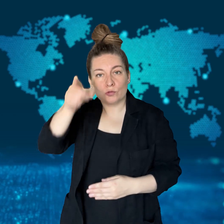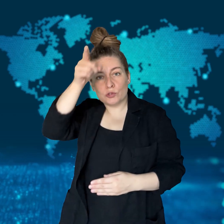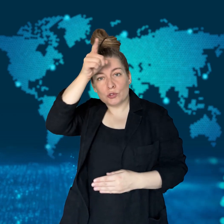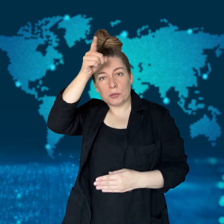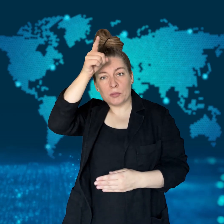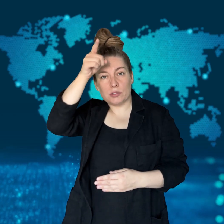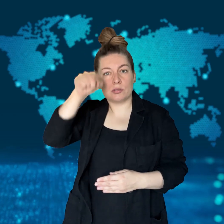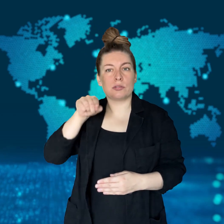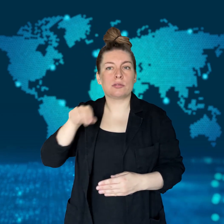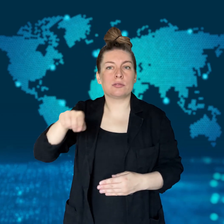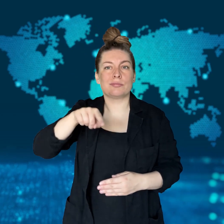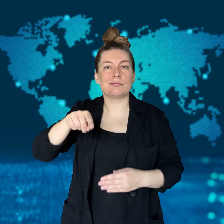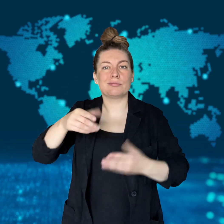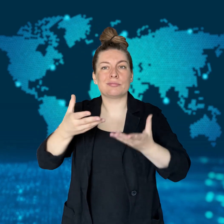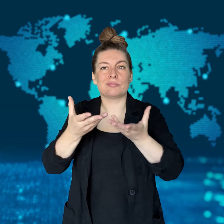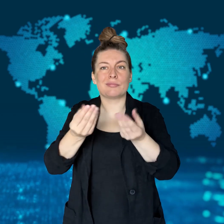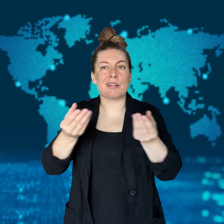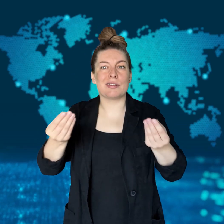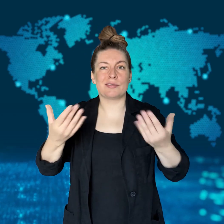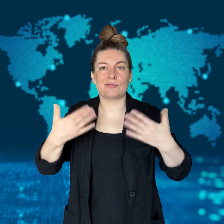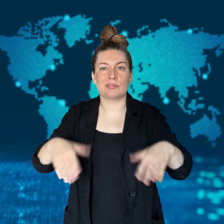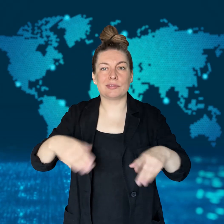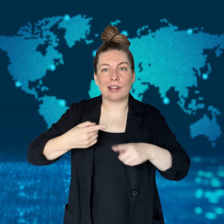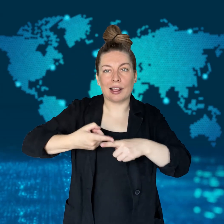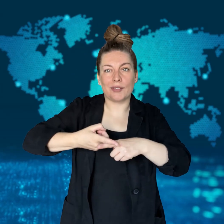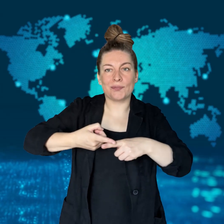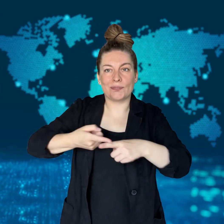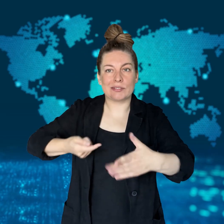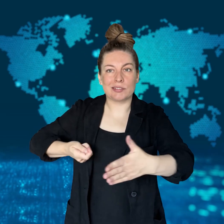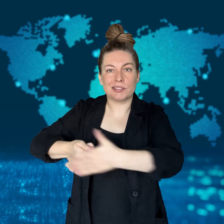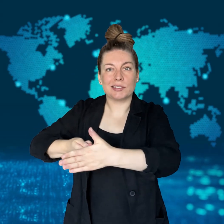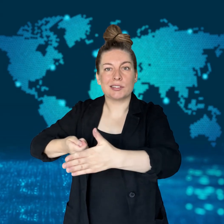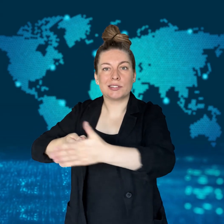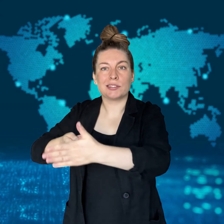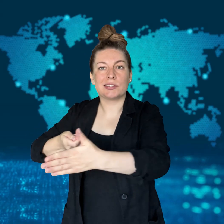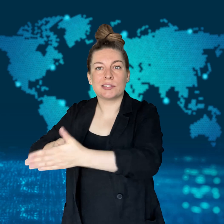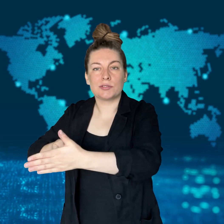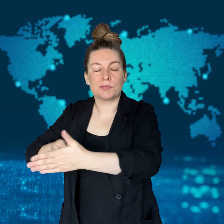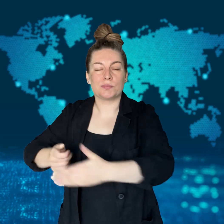Knife attack at rally